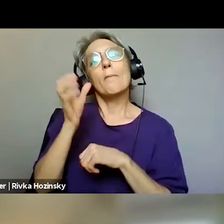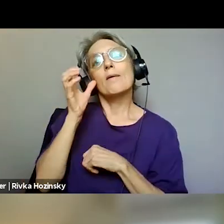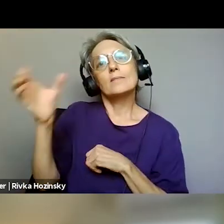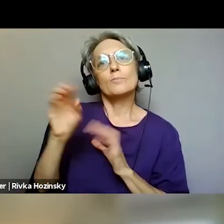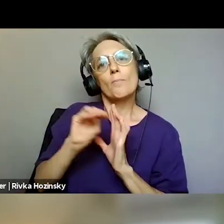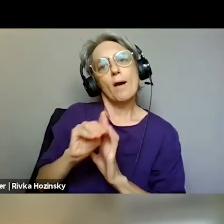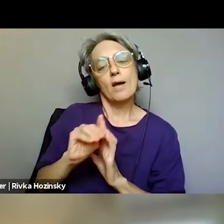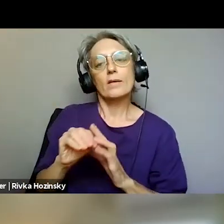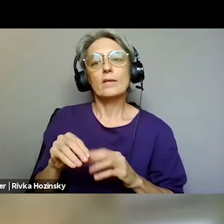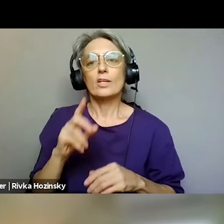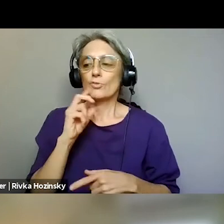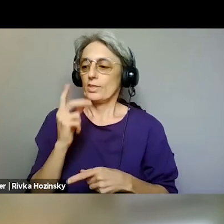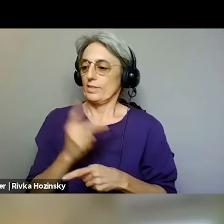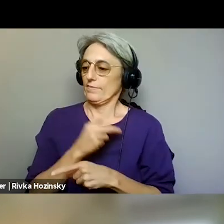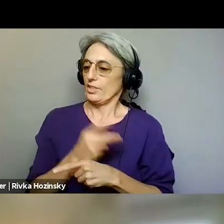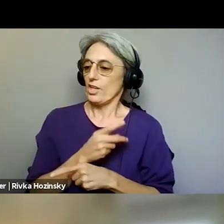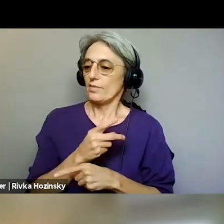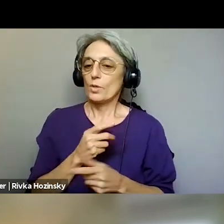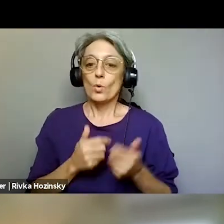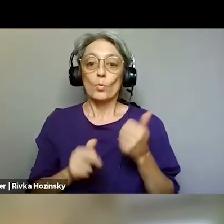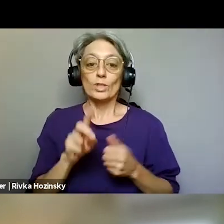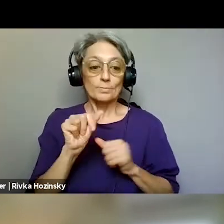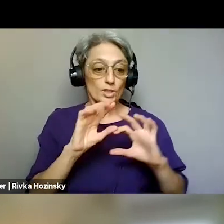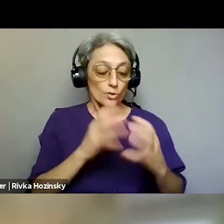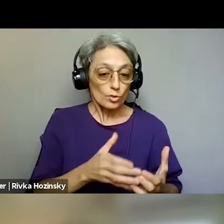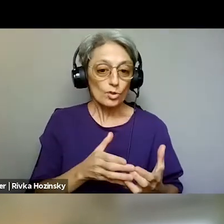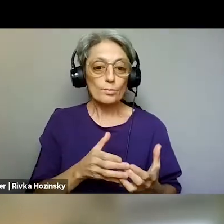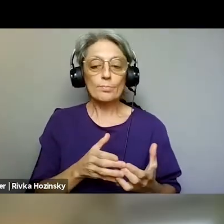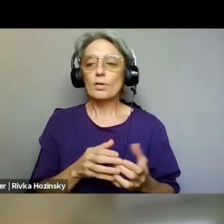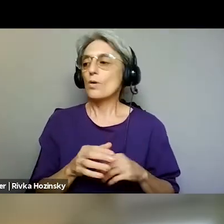you're going to, what disability group or all of disability are you're going to look at through